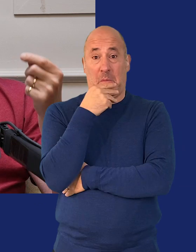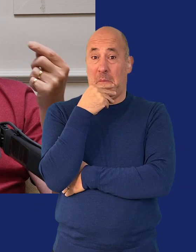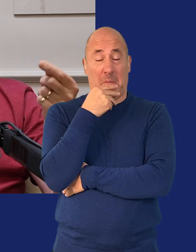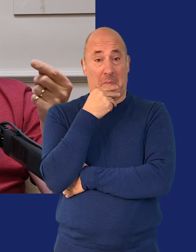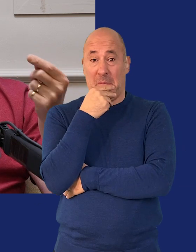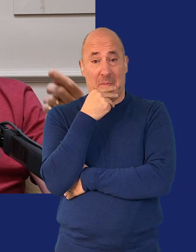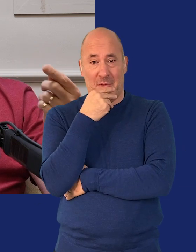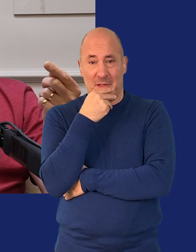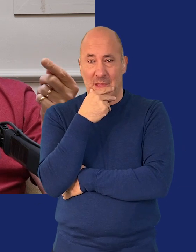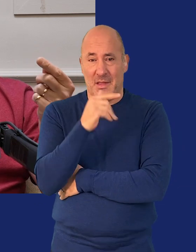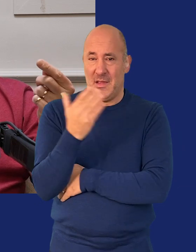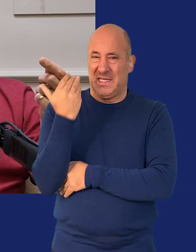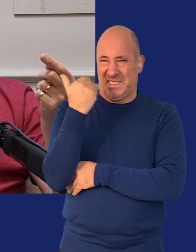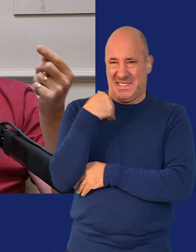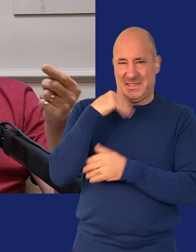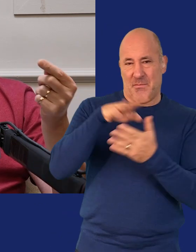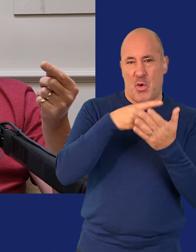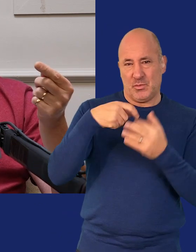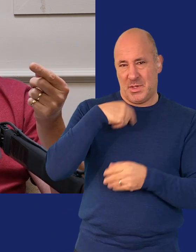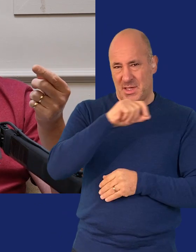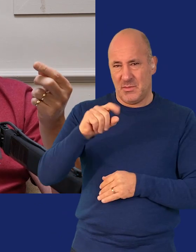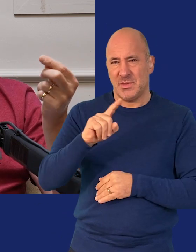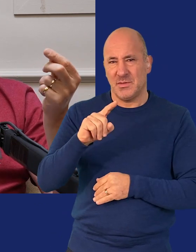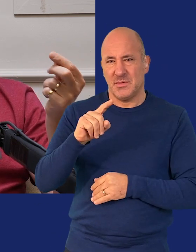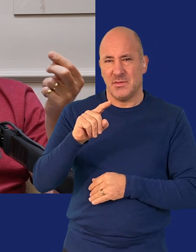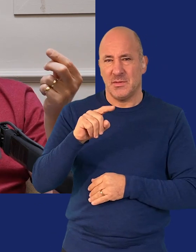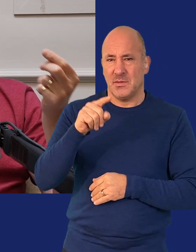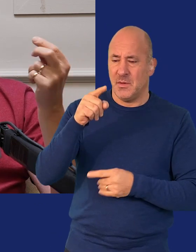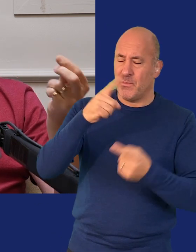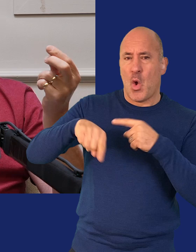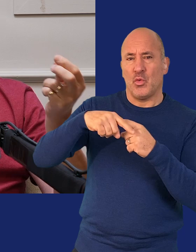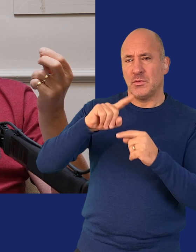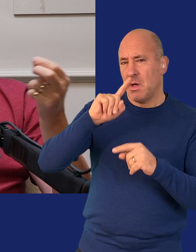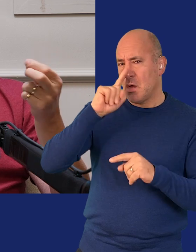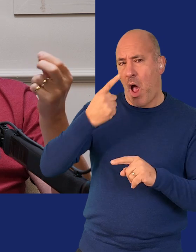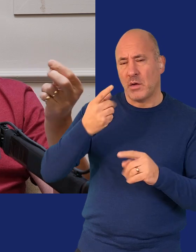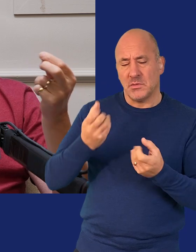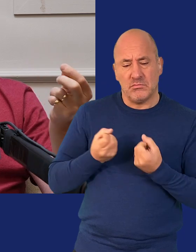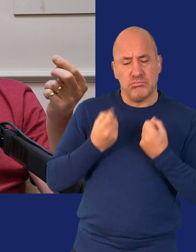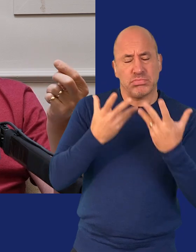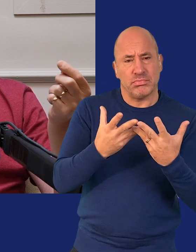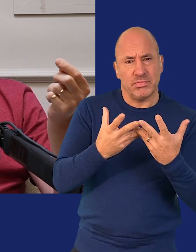And I wrote a line in this recent piece I wrote and it was, you can't give a voice to those who can't speak.